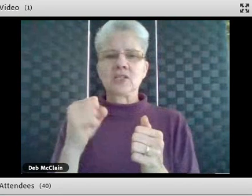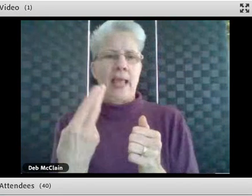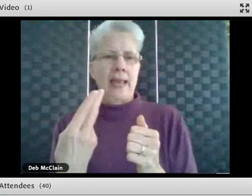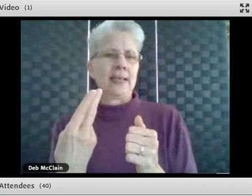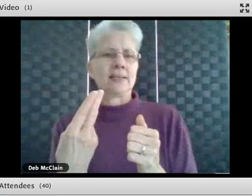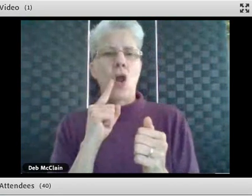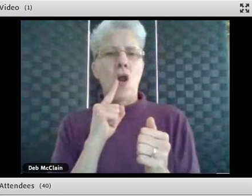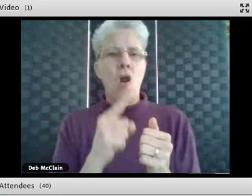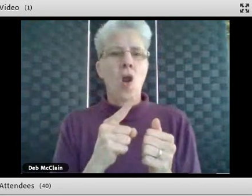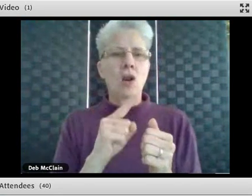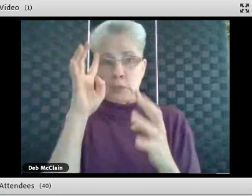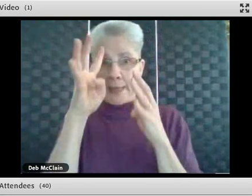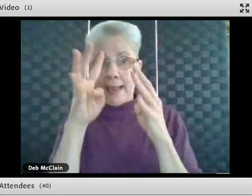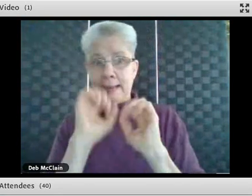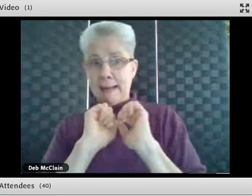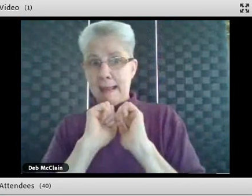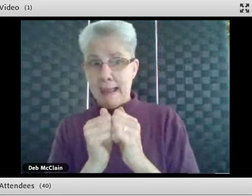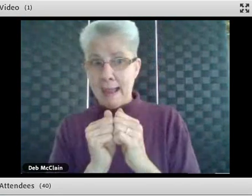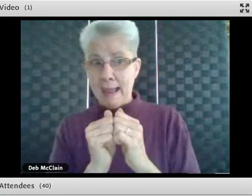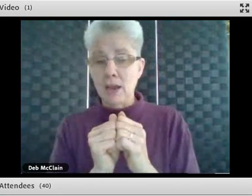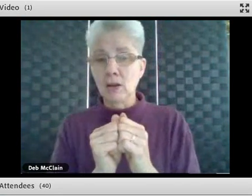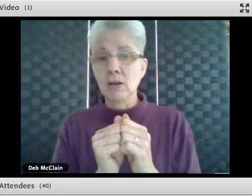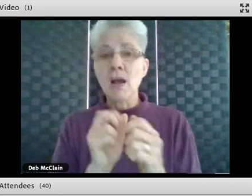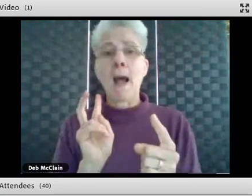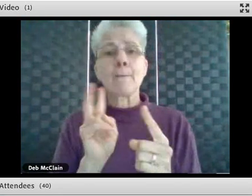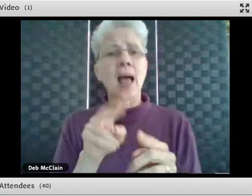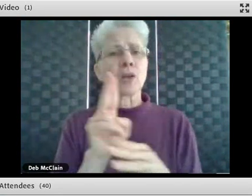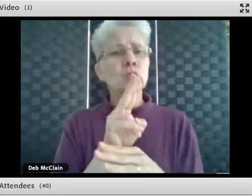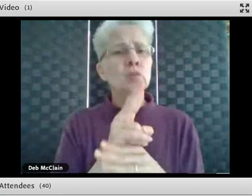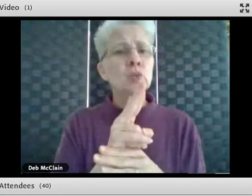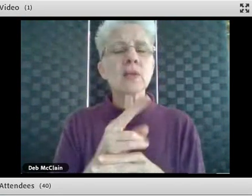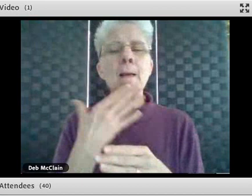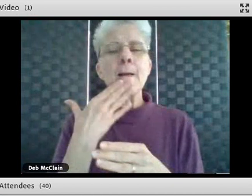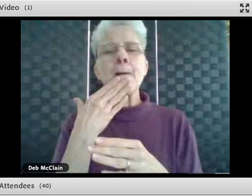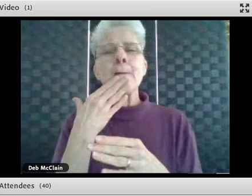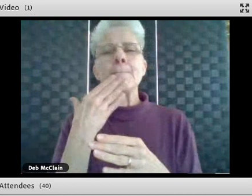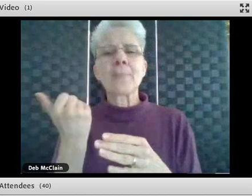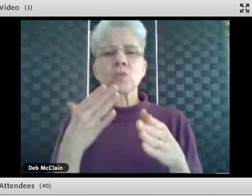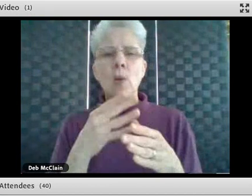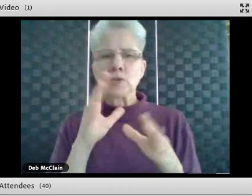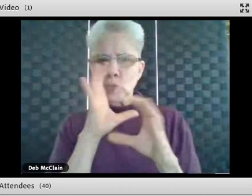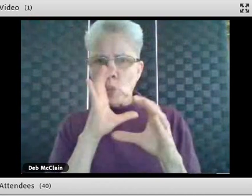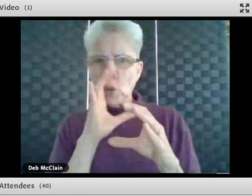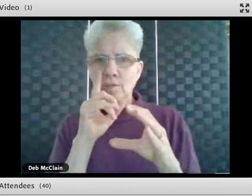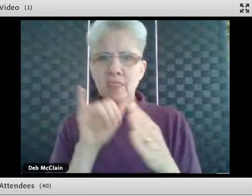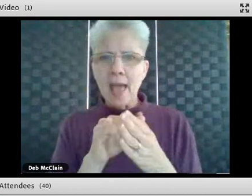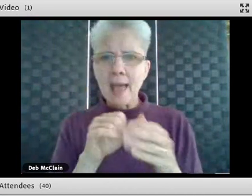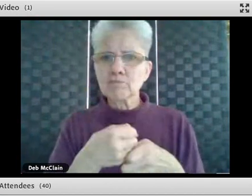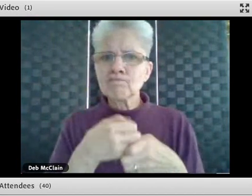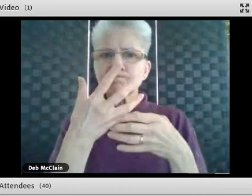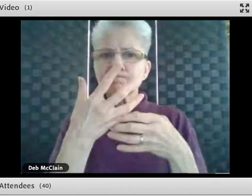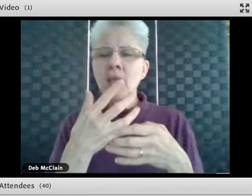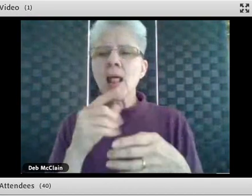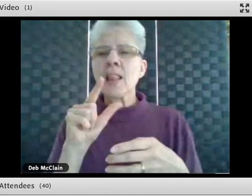are created and should be applied, the best source for that is the Library of Congress' resource,